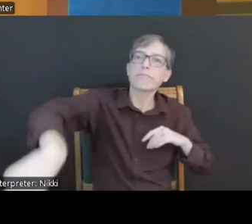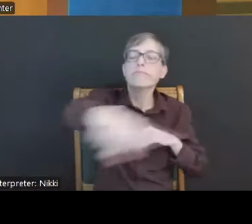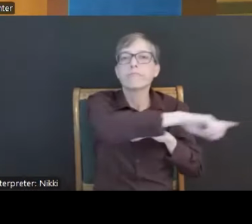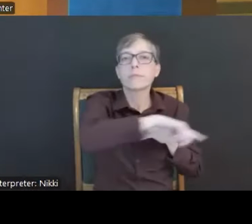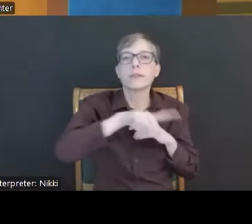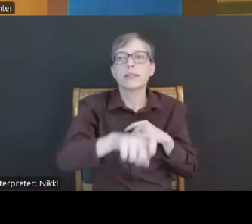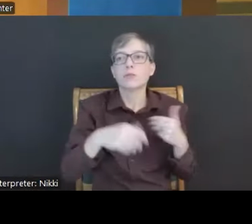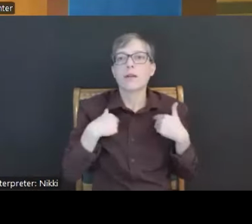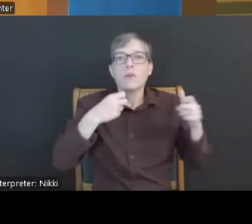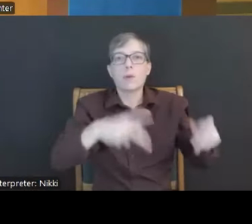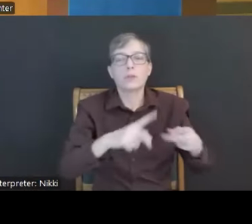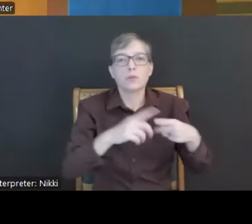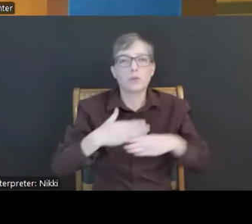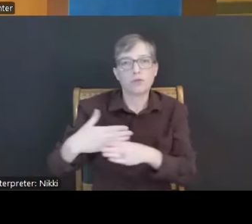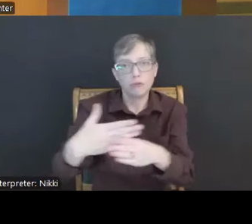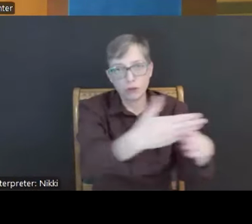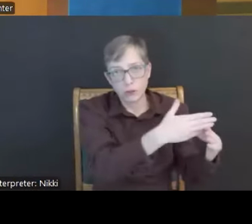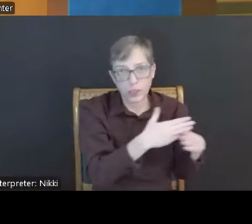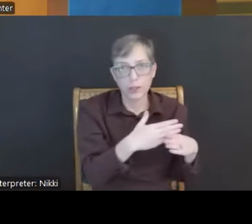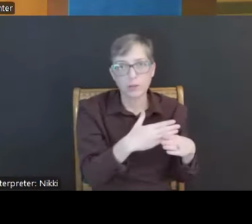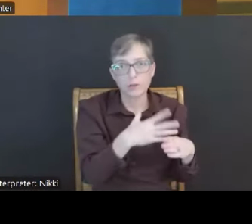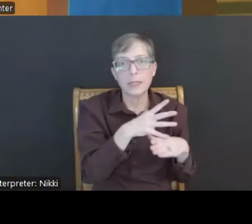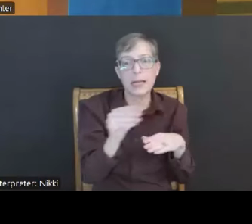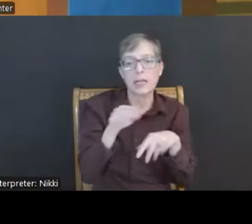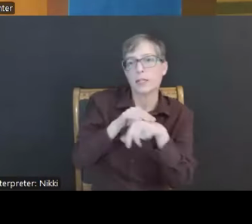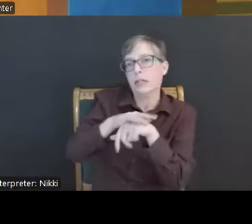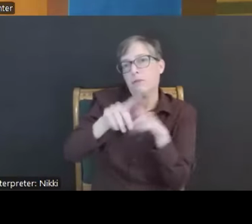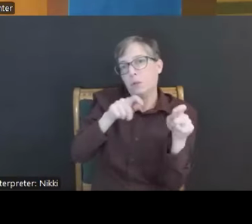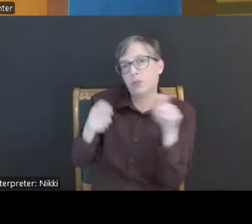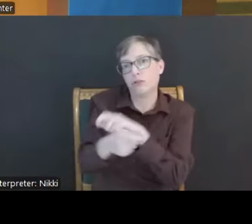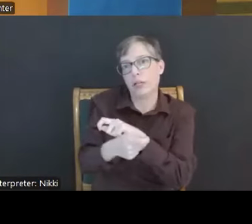make some changes or whatever we need to do to make this thing work um and in commitment to